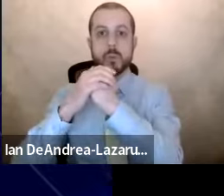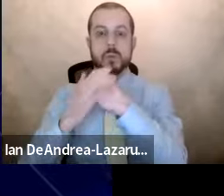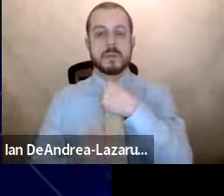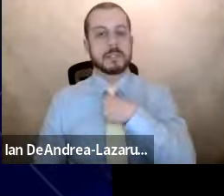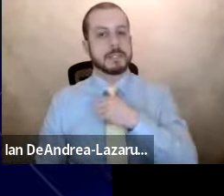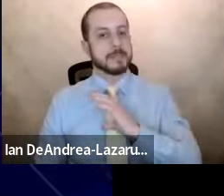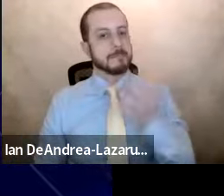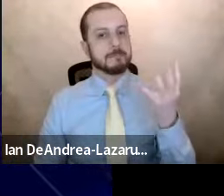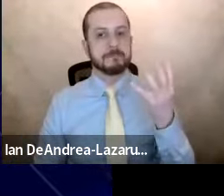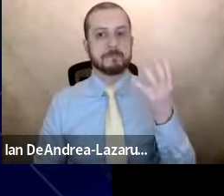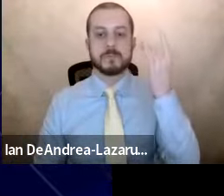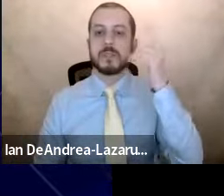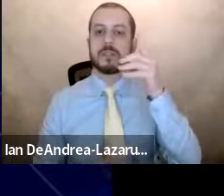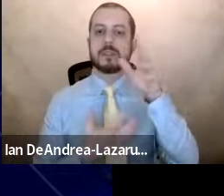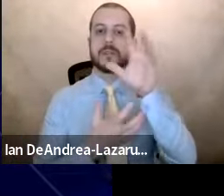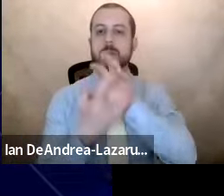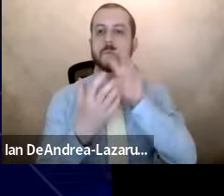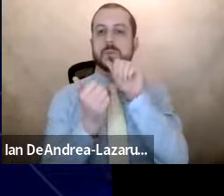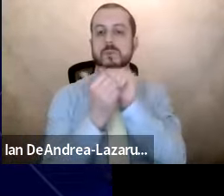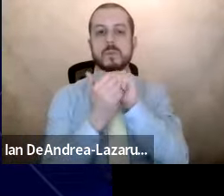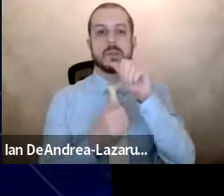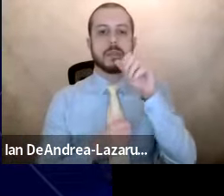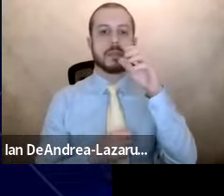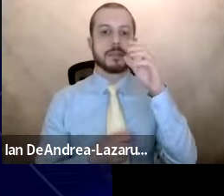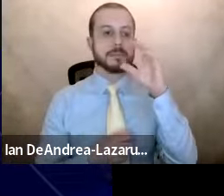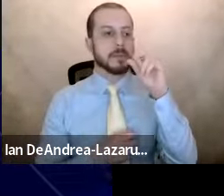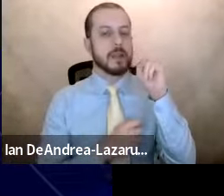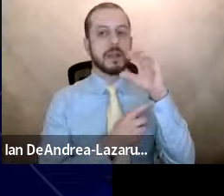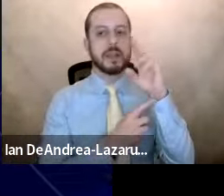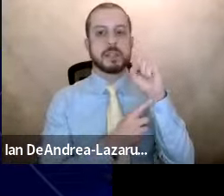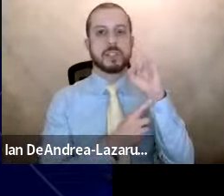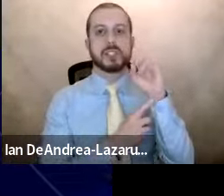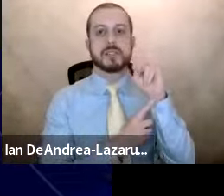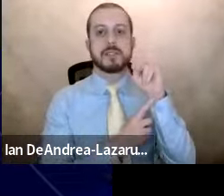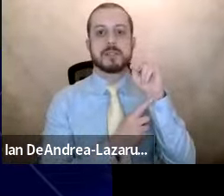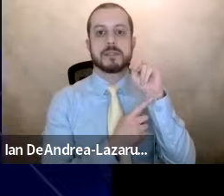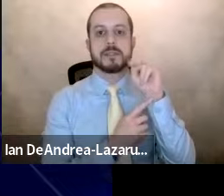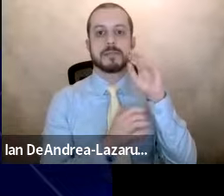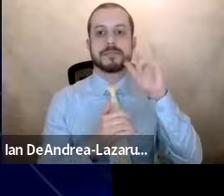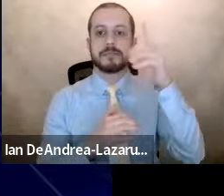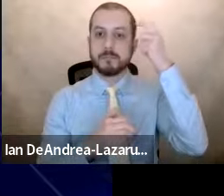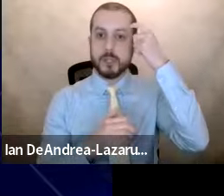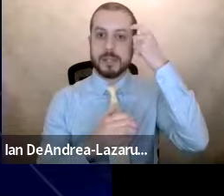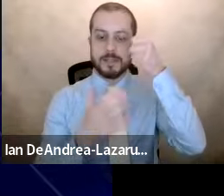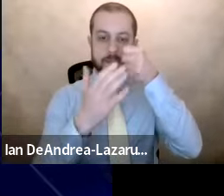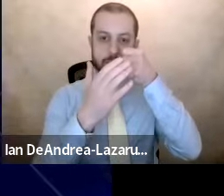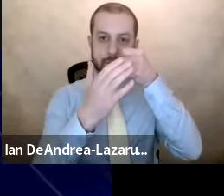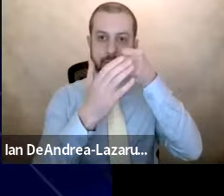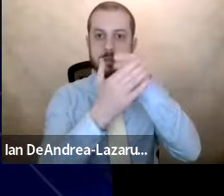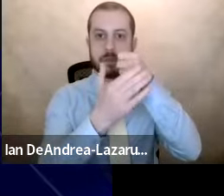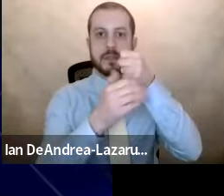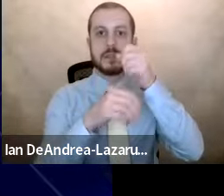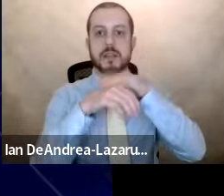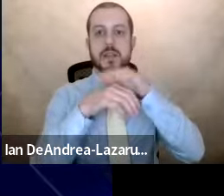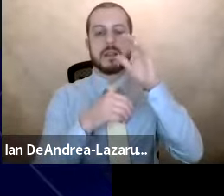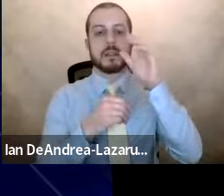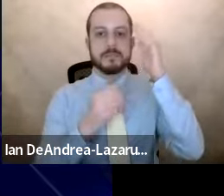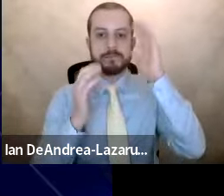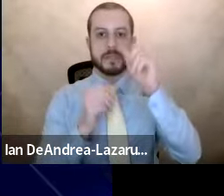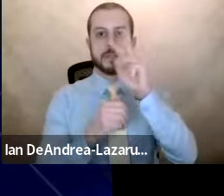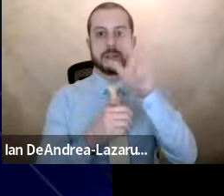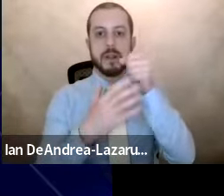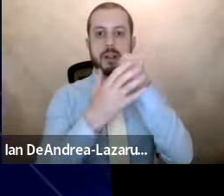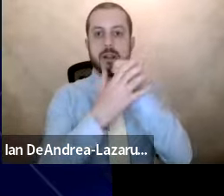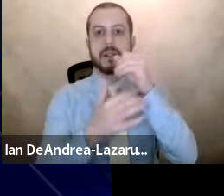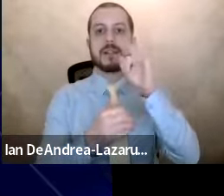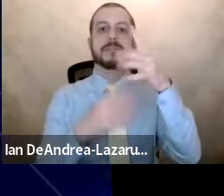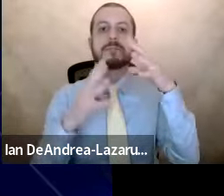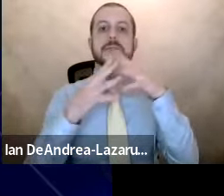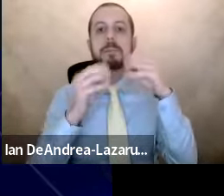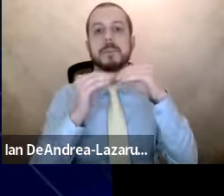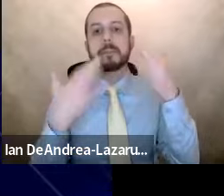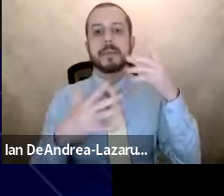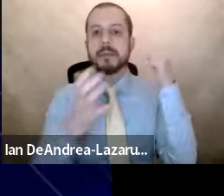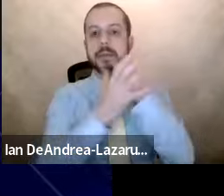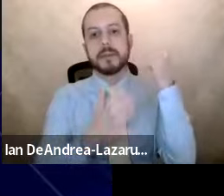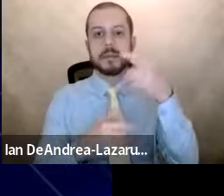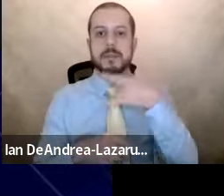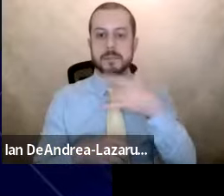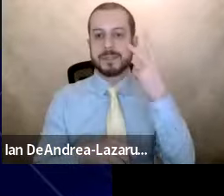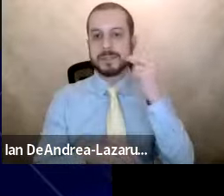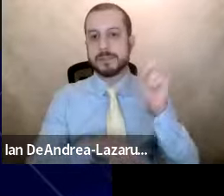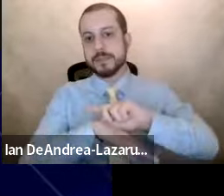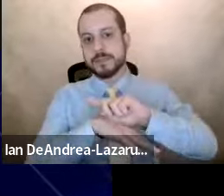Thank you for that kind introduction. I'll be speaking about stroke today, and let me just pull up my slides, please...